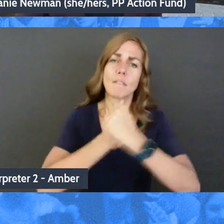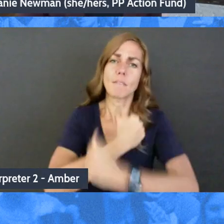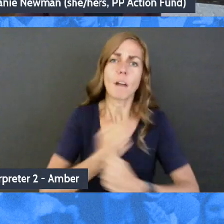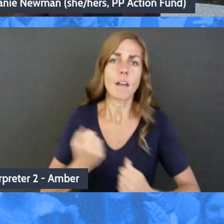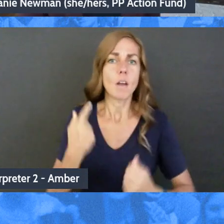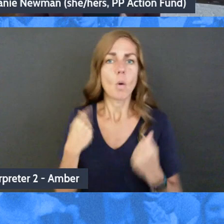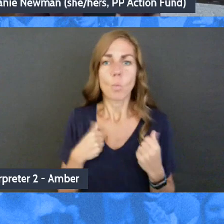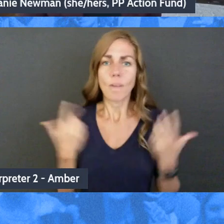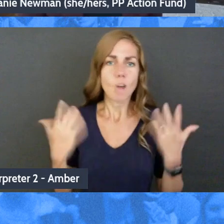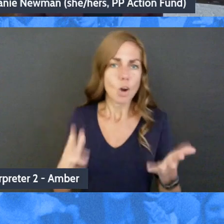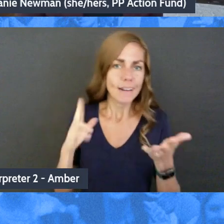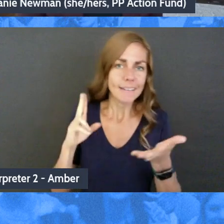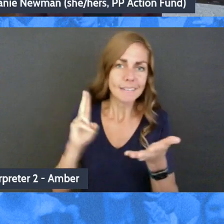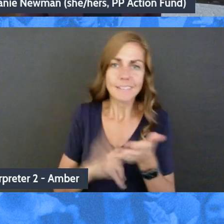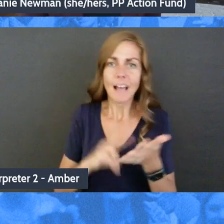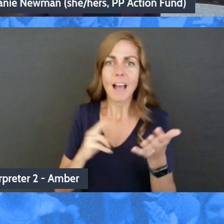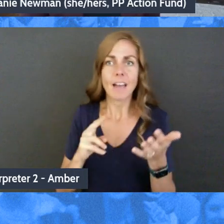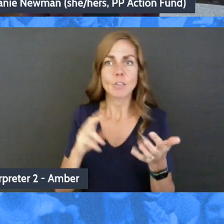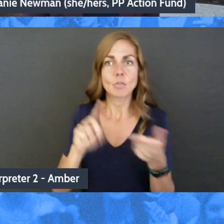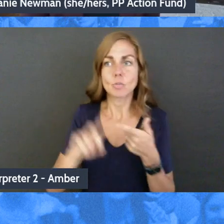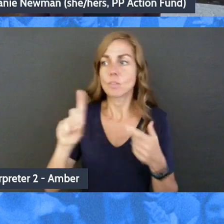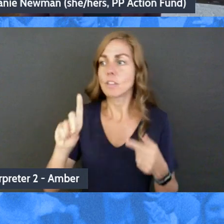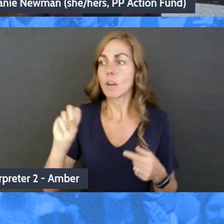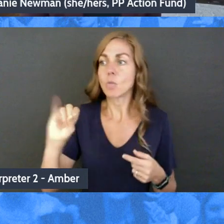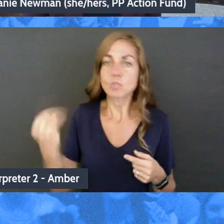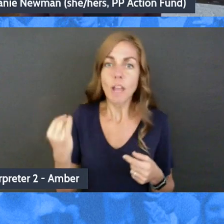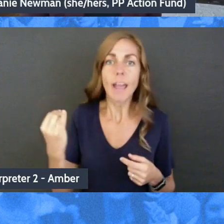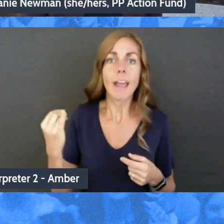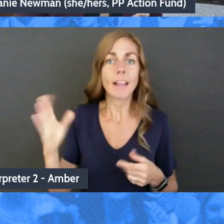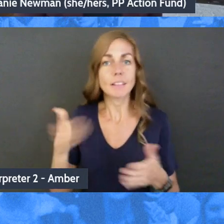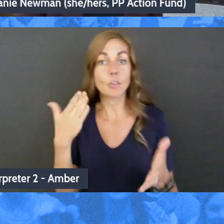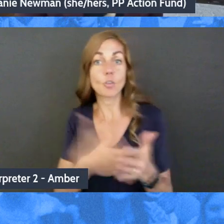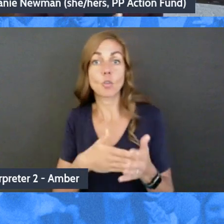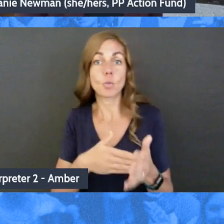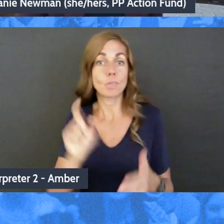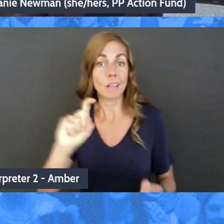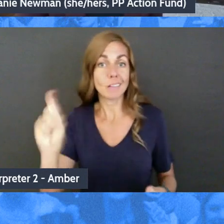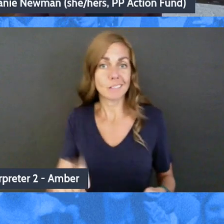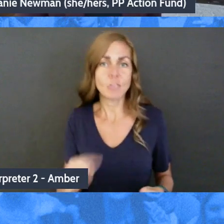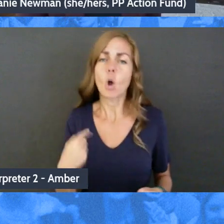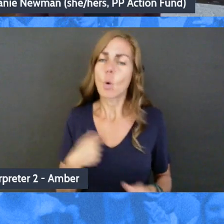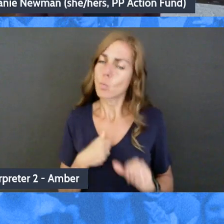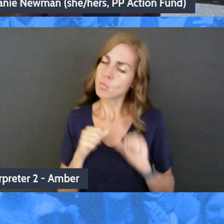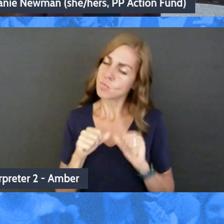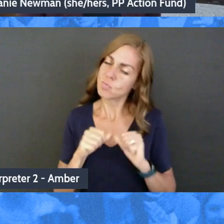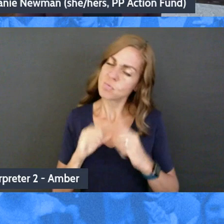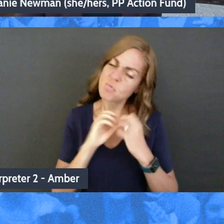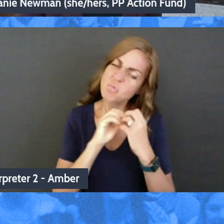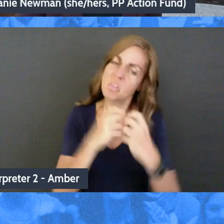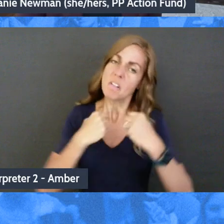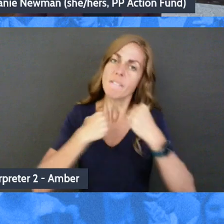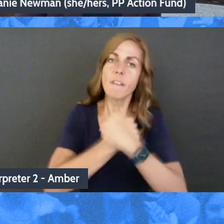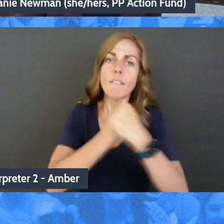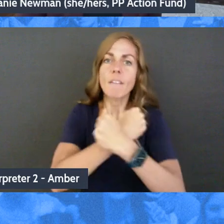to the Department of Justice this lawsuit against the state of Texas. We are continuing to fight every single day against this law